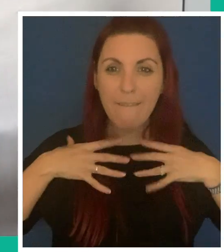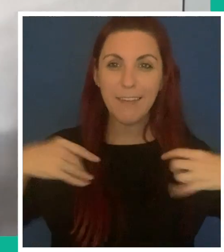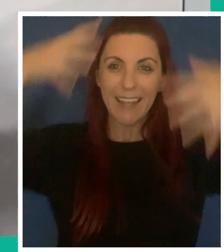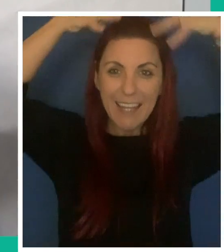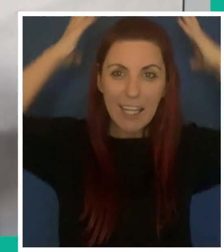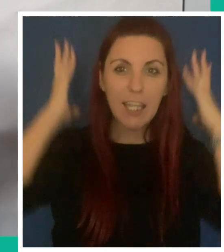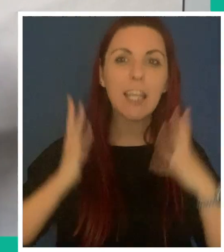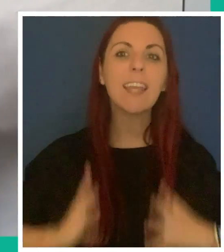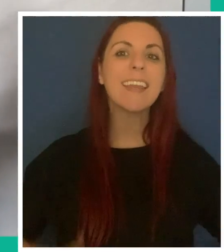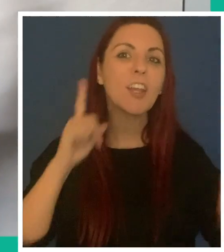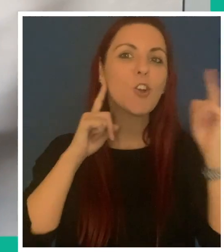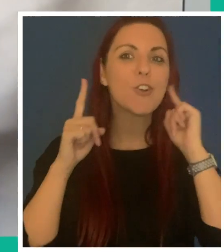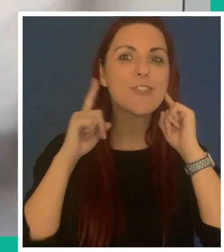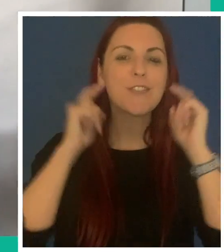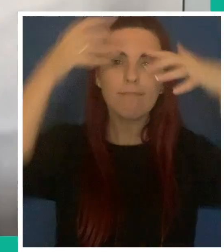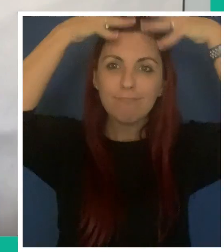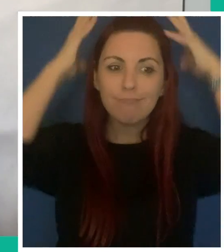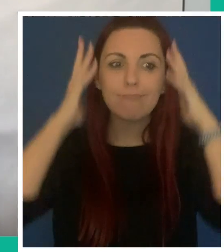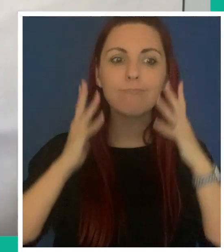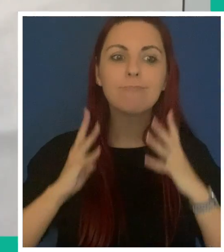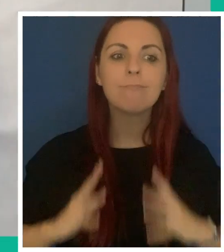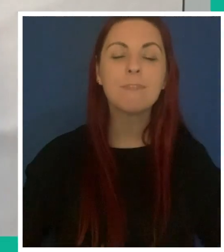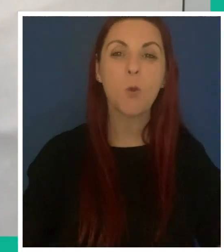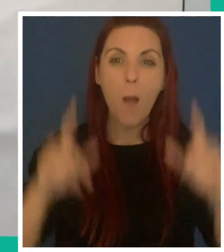we're going to draw them coming off the top of her mask like this, two big furry